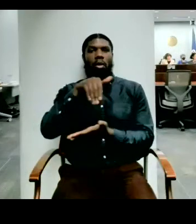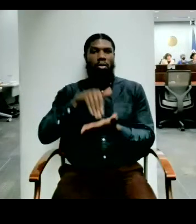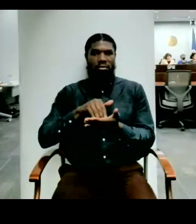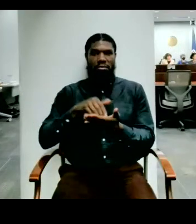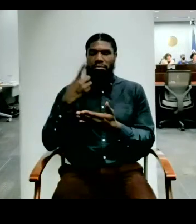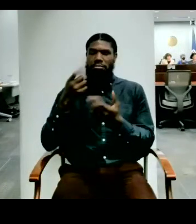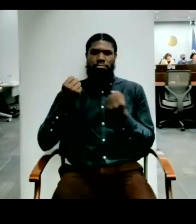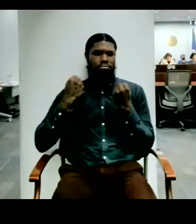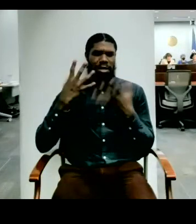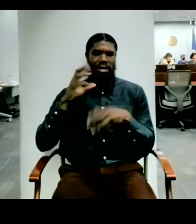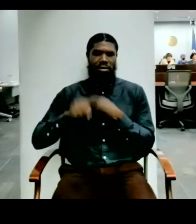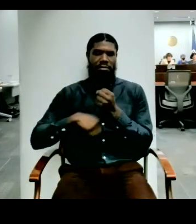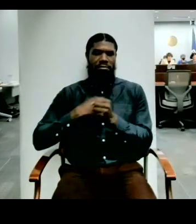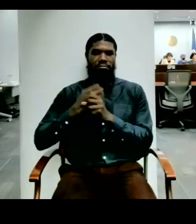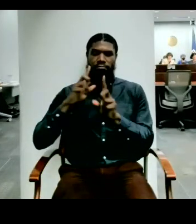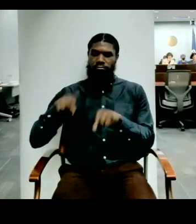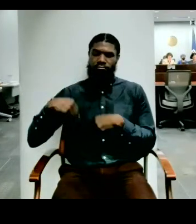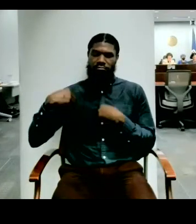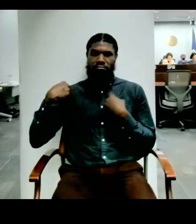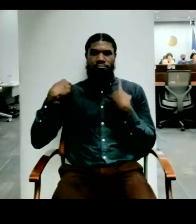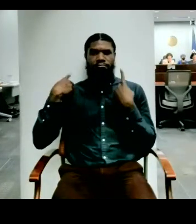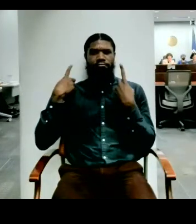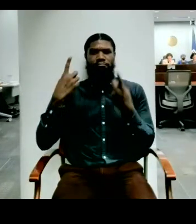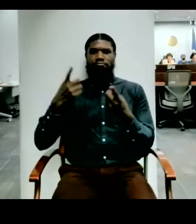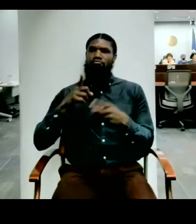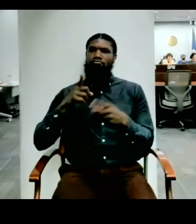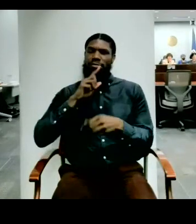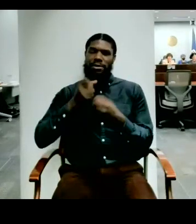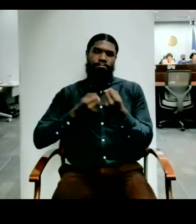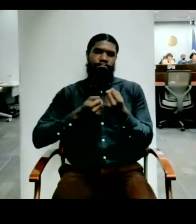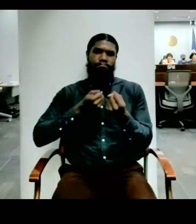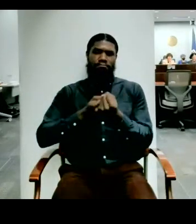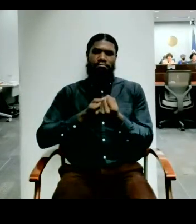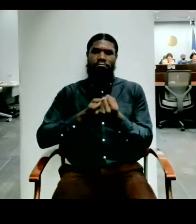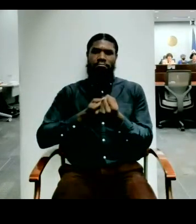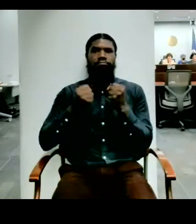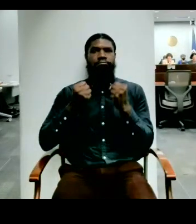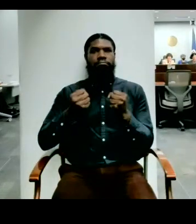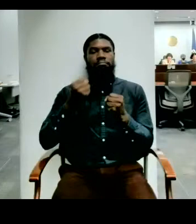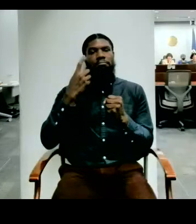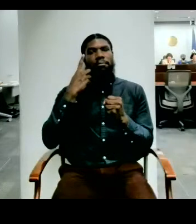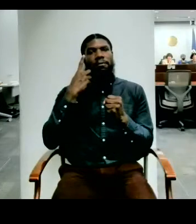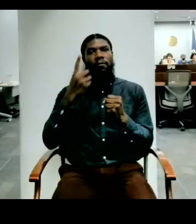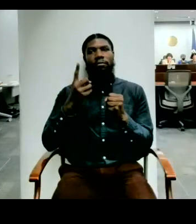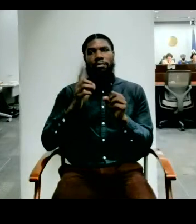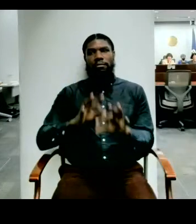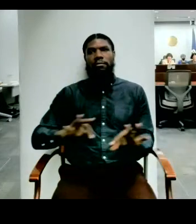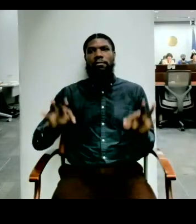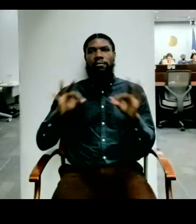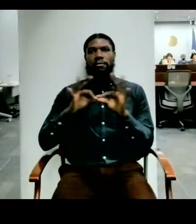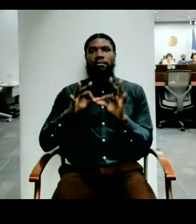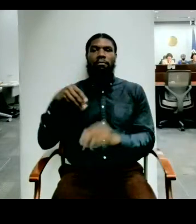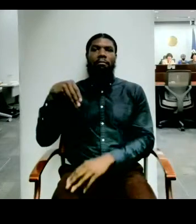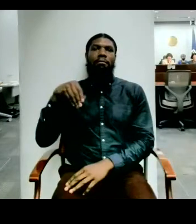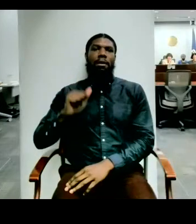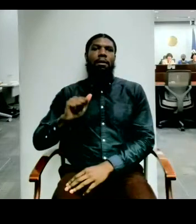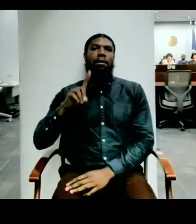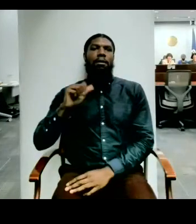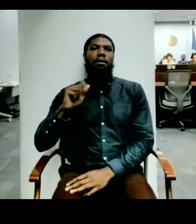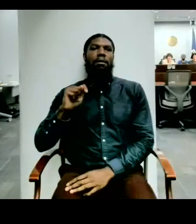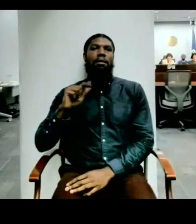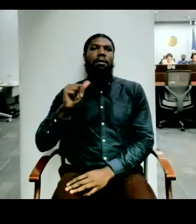many years, been strong advocates for the importance of pay data collection by the EEOC.